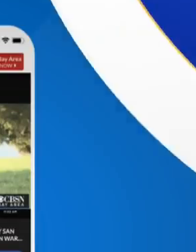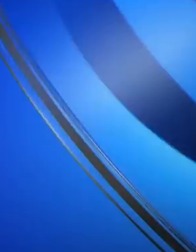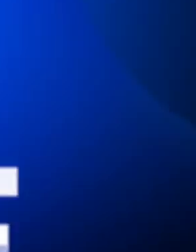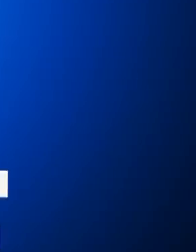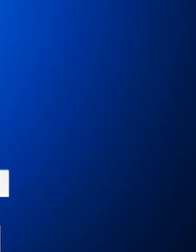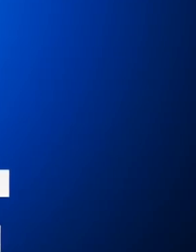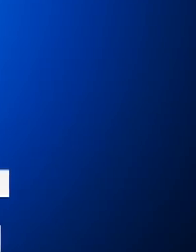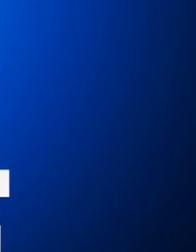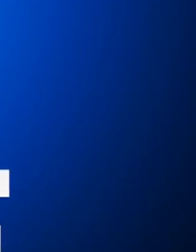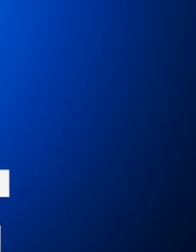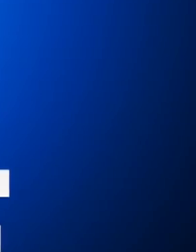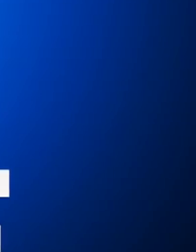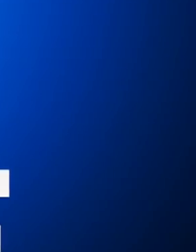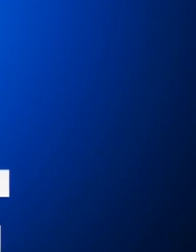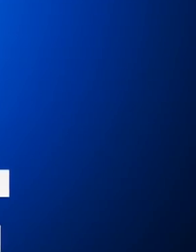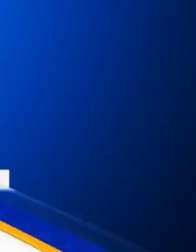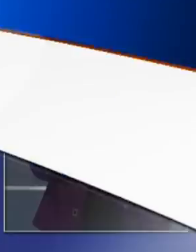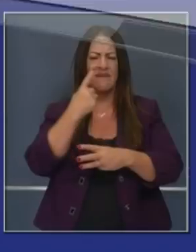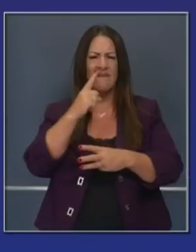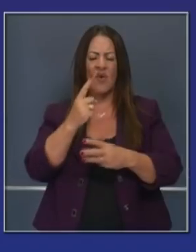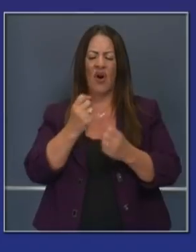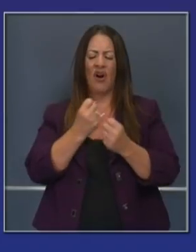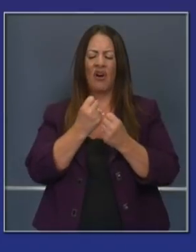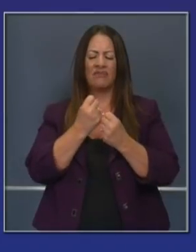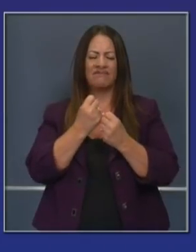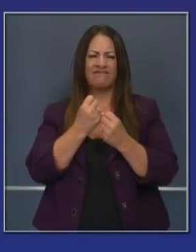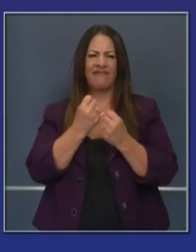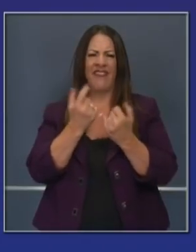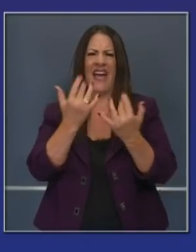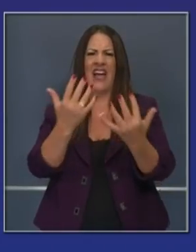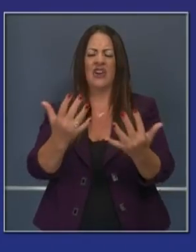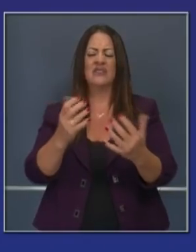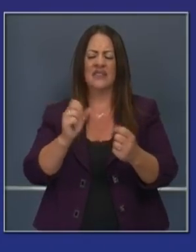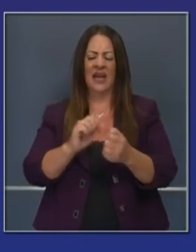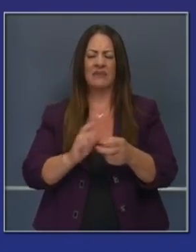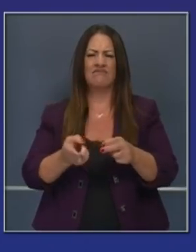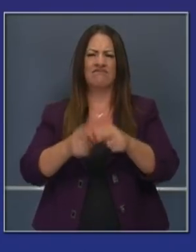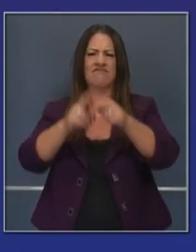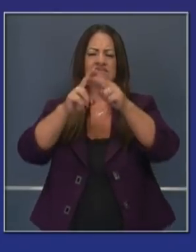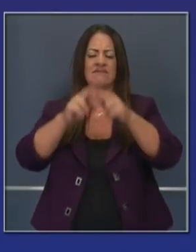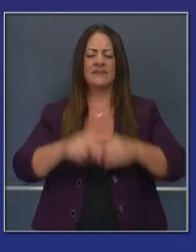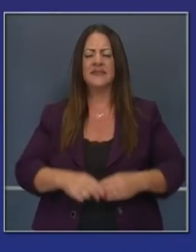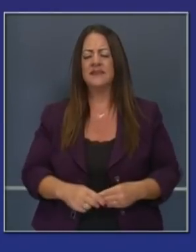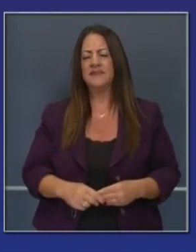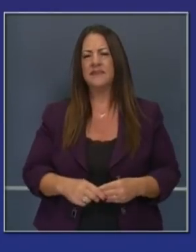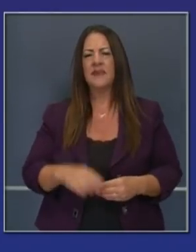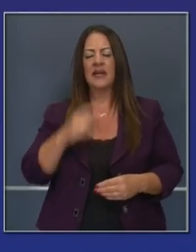BE SURE TO DOWNLOAD THE NEW APP. IT GIVES YOU 24-7 ACCESS TO CBSN BAY AREA. LET'S CHECK IN WITH THE GOVERNOR FOR THE LIVE NEWS